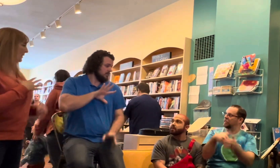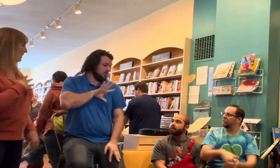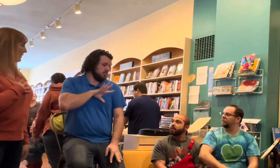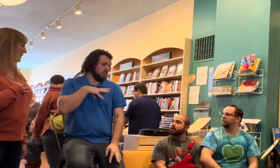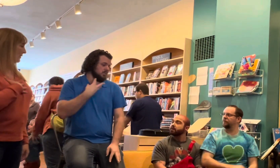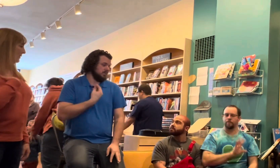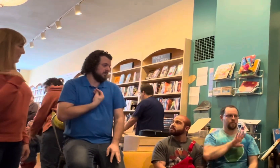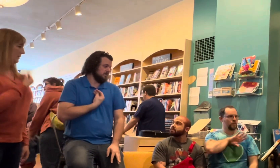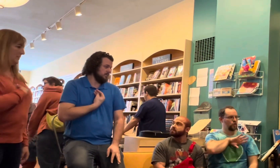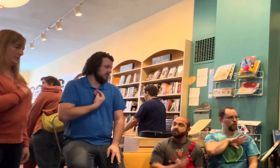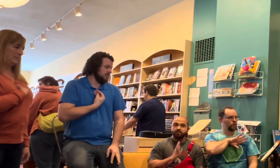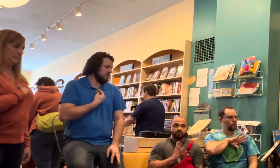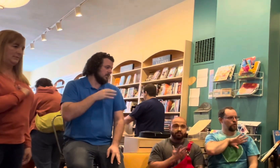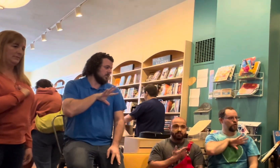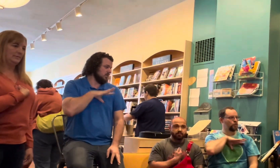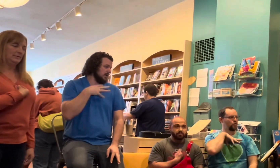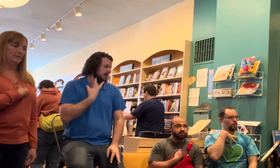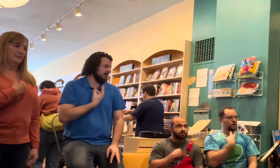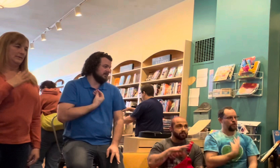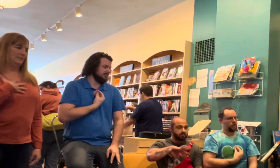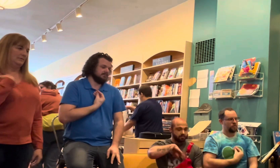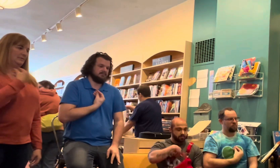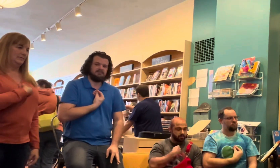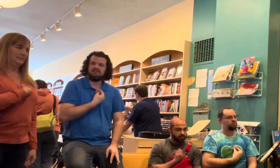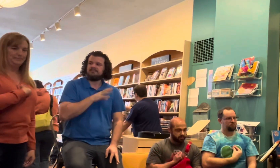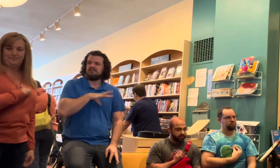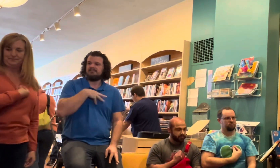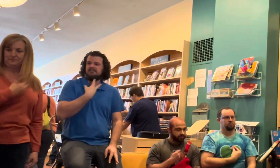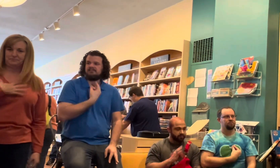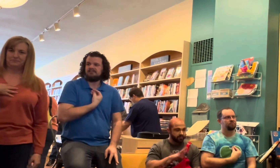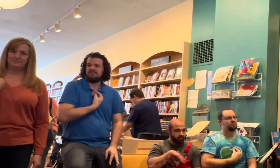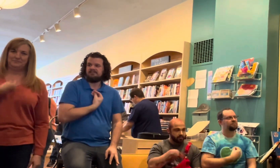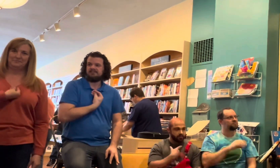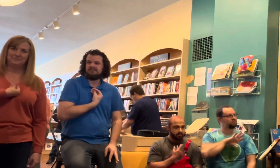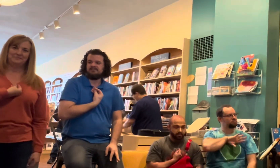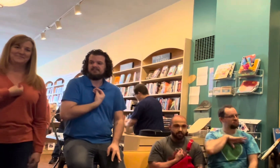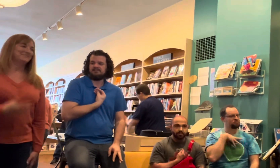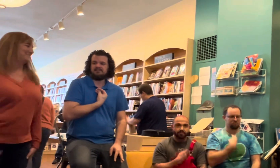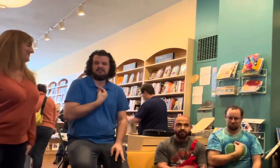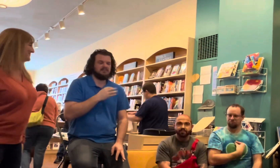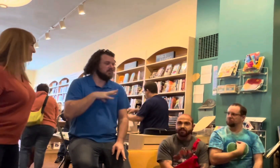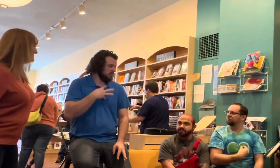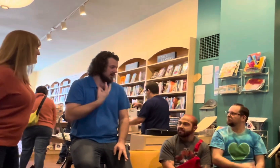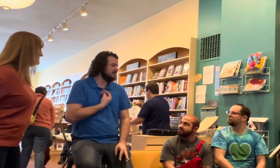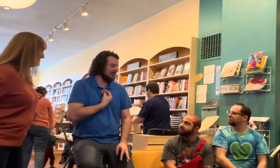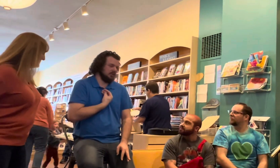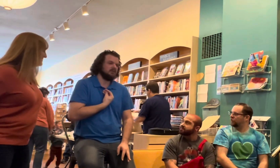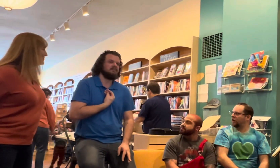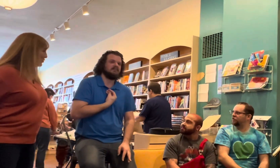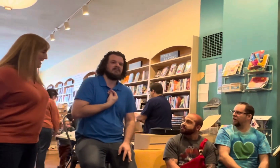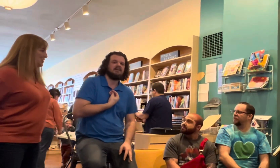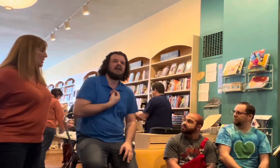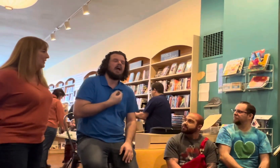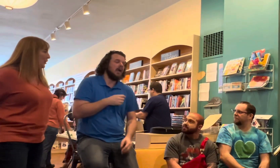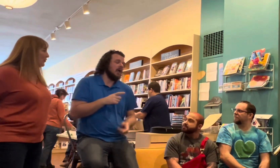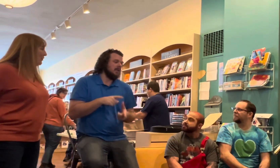"Transgender"